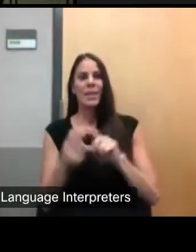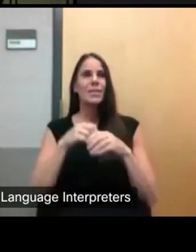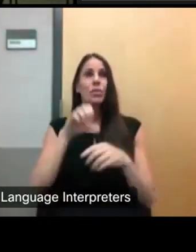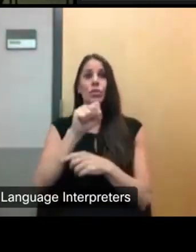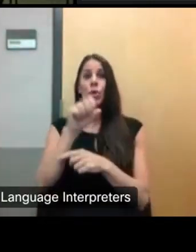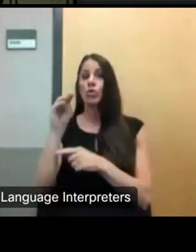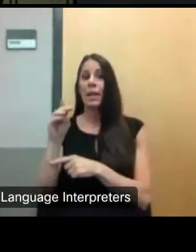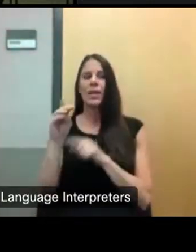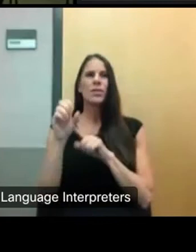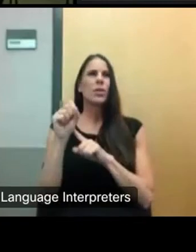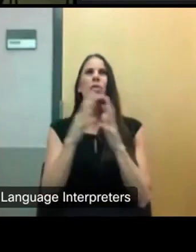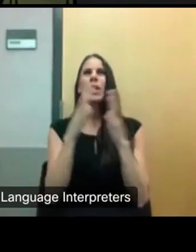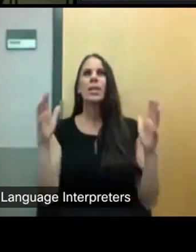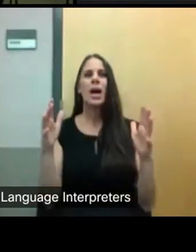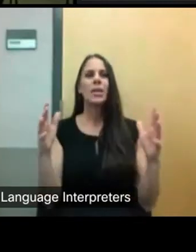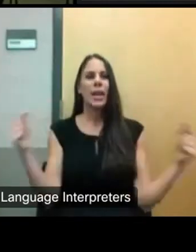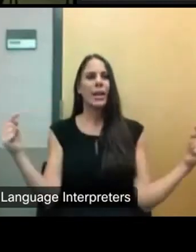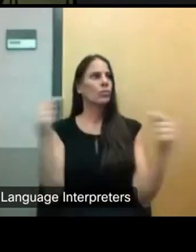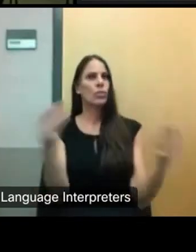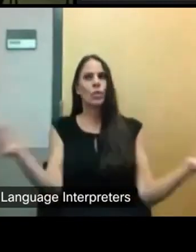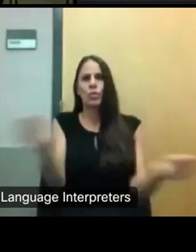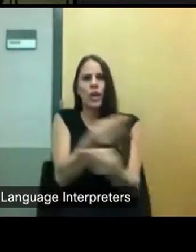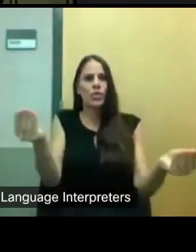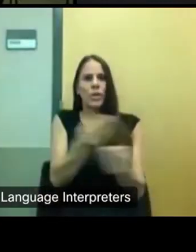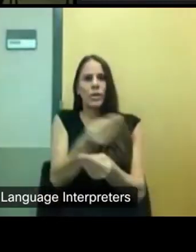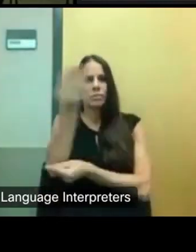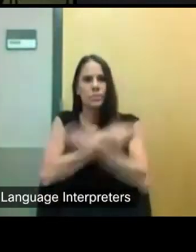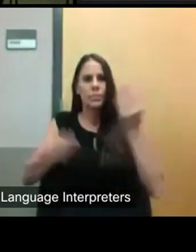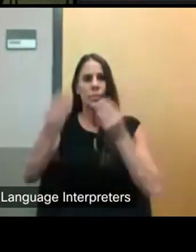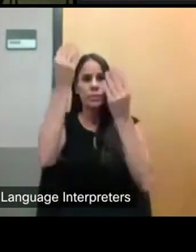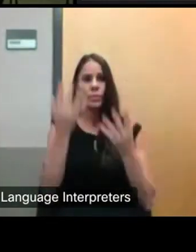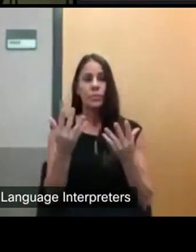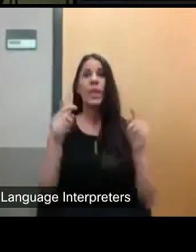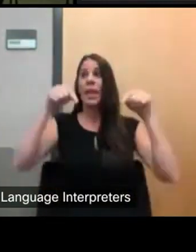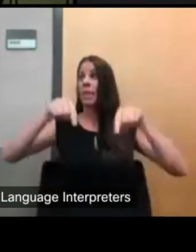So there's just a great cross sharing of information. And as this group knows.